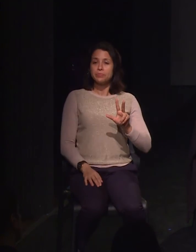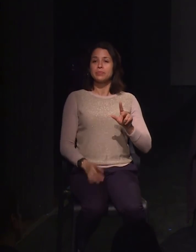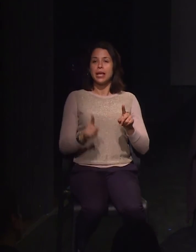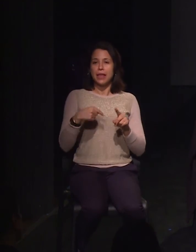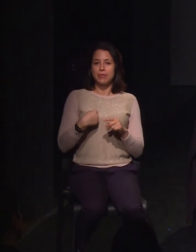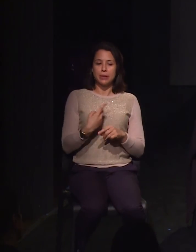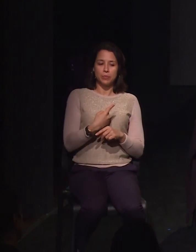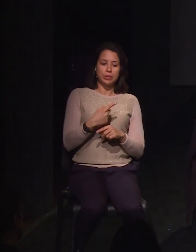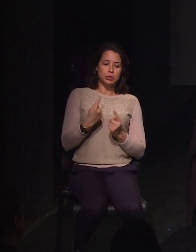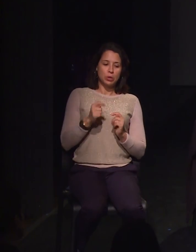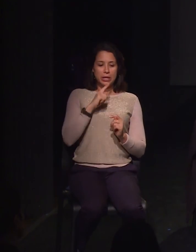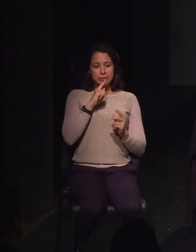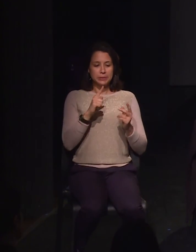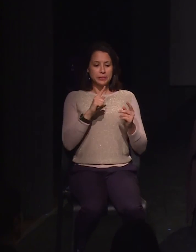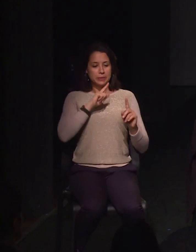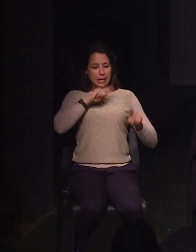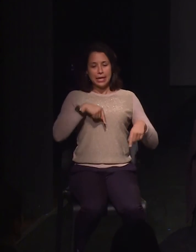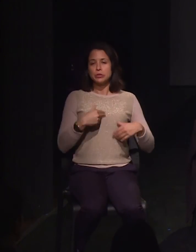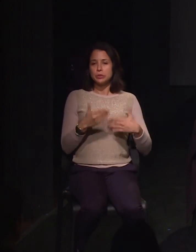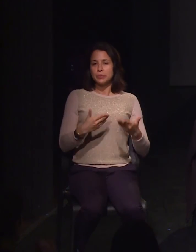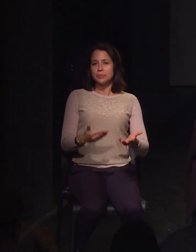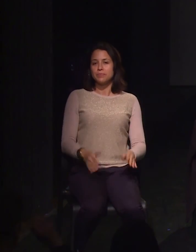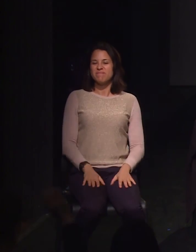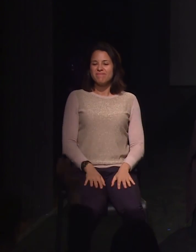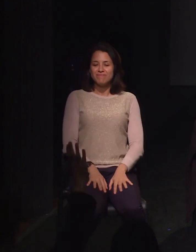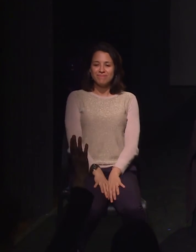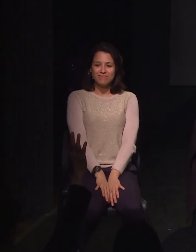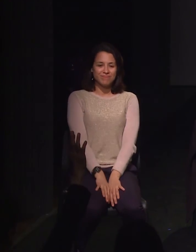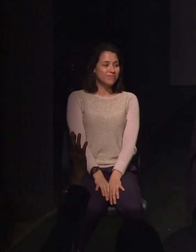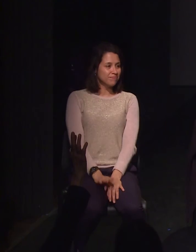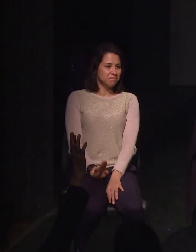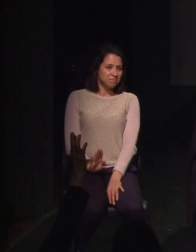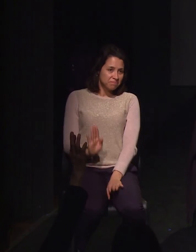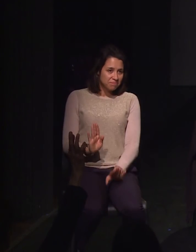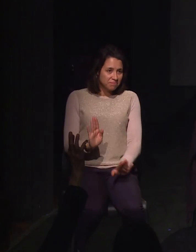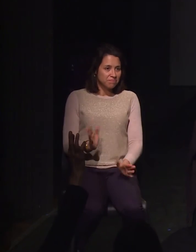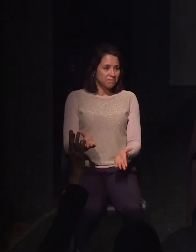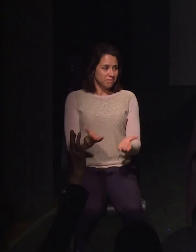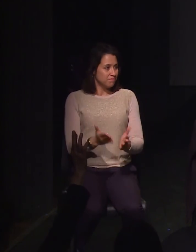try to sort through them quickly and give some quick answers, so if you raise your hands we can go.